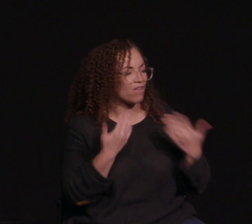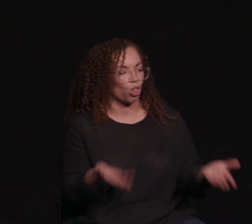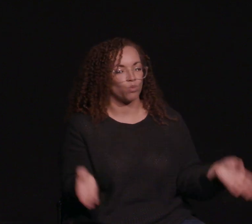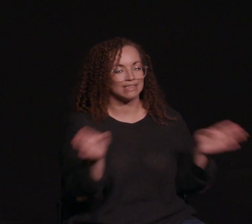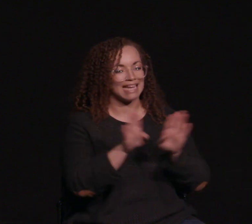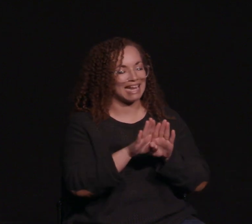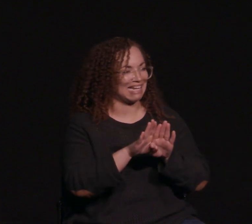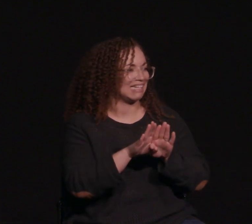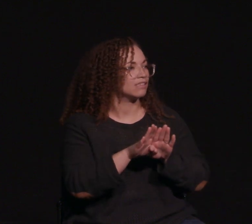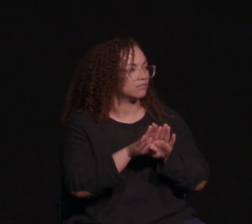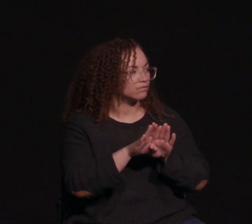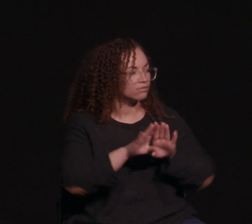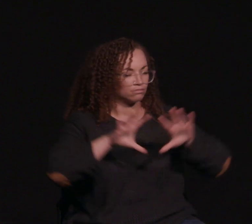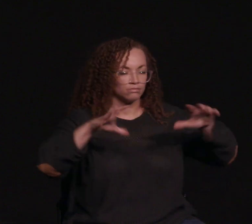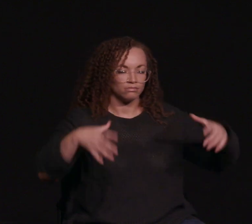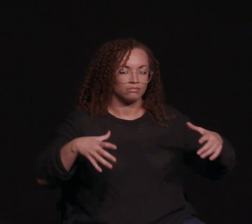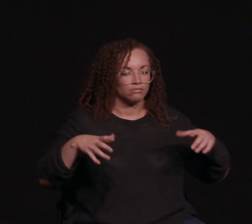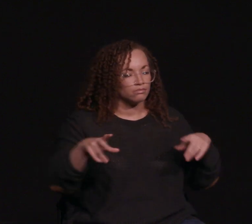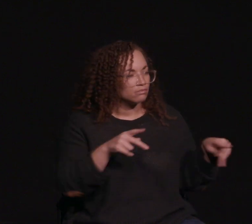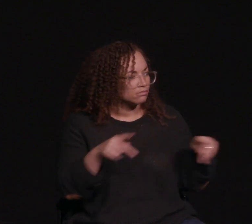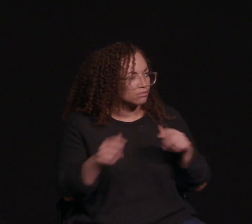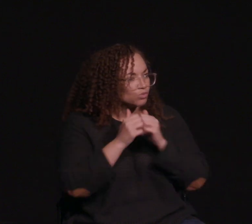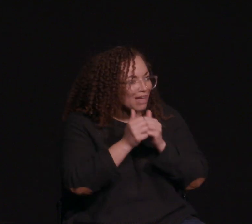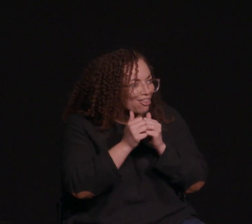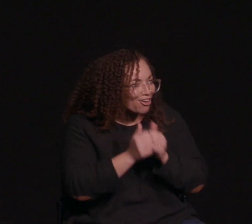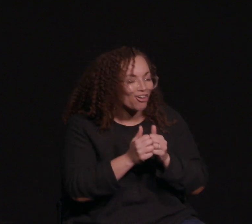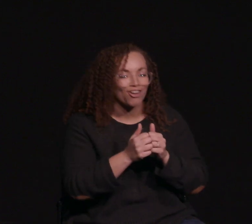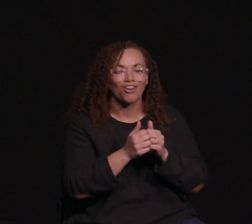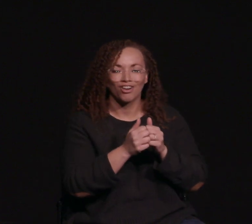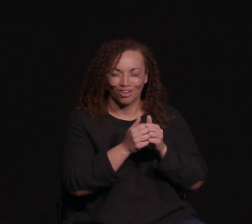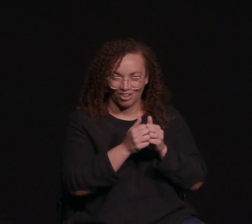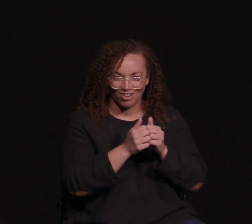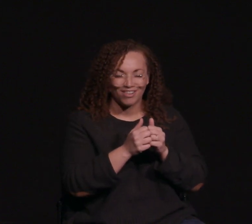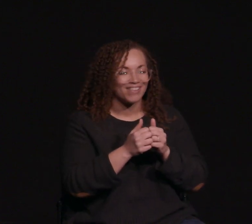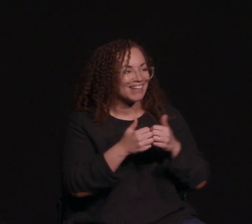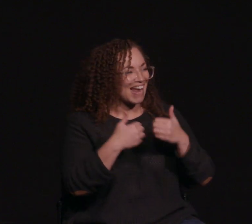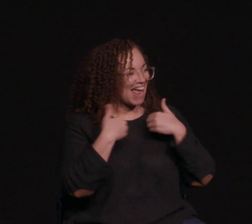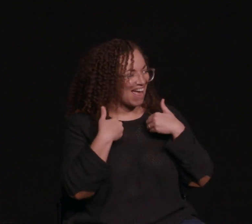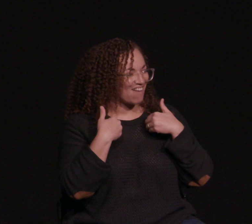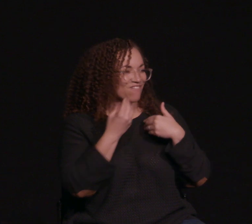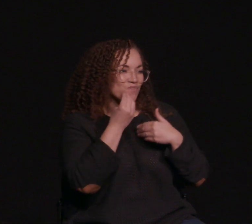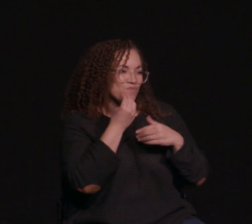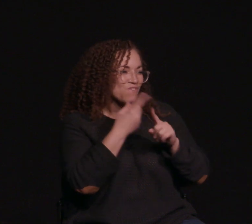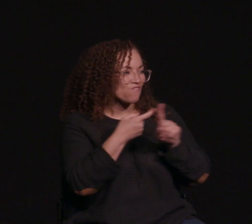series with a menu co-created by Bryant and Chef Lala Harrison.